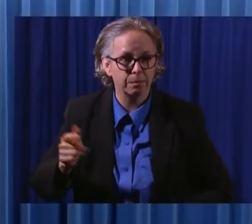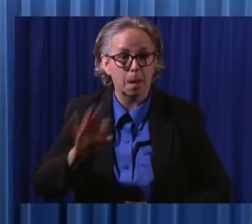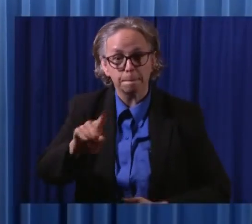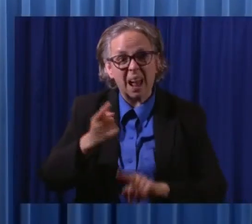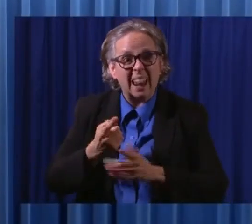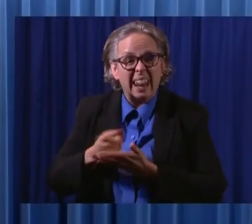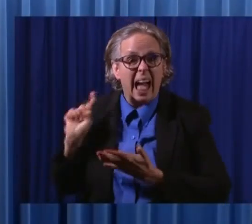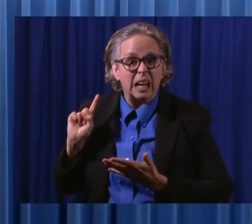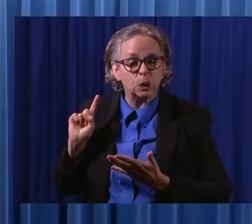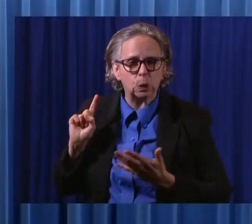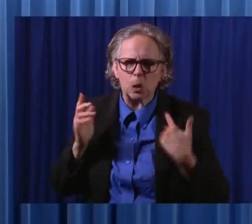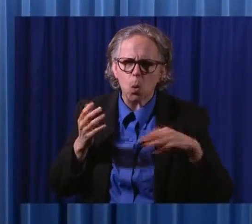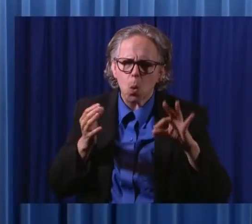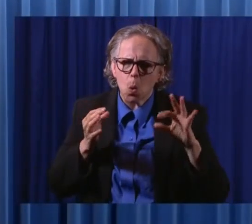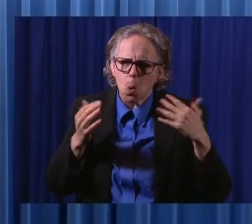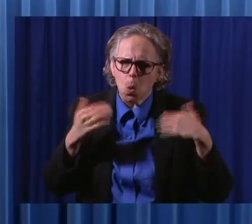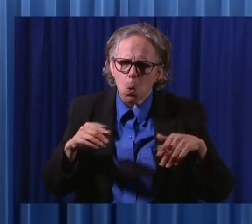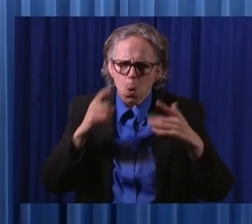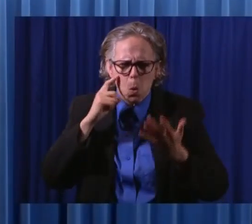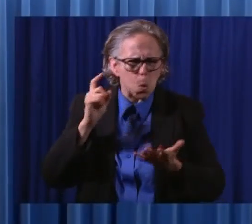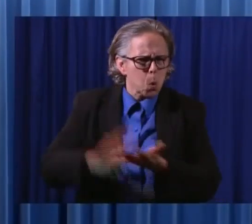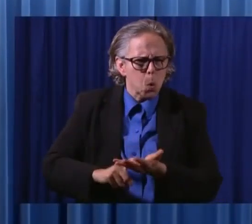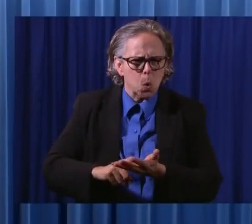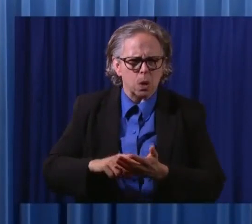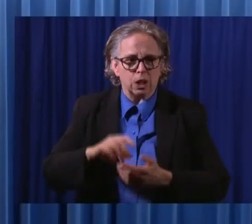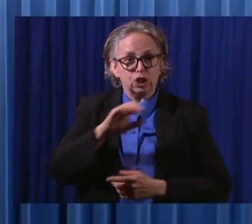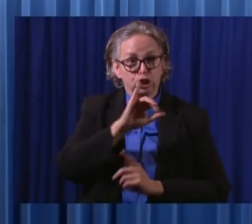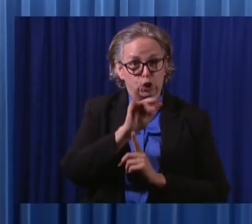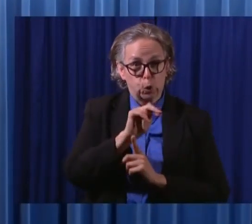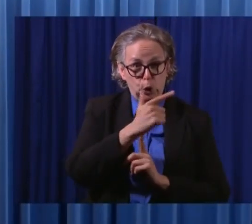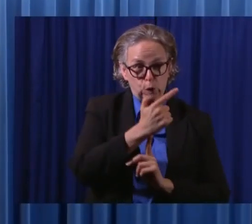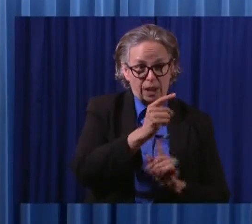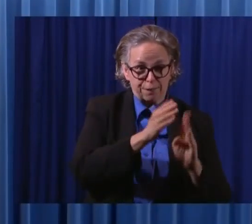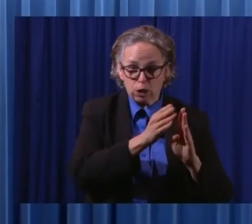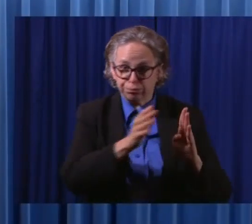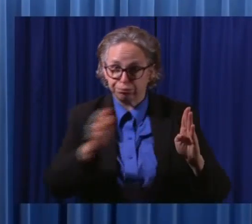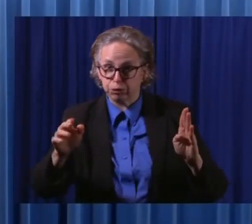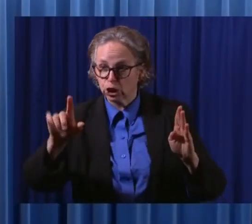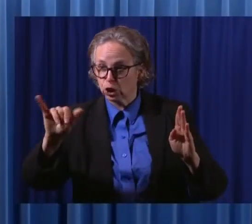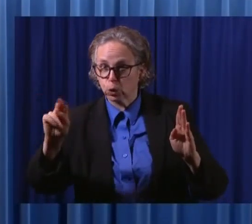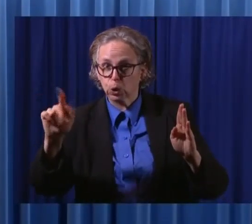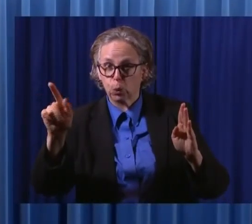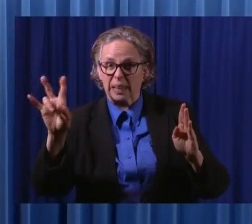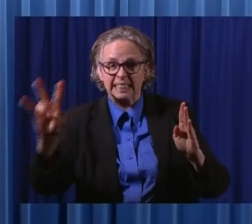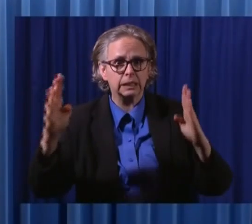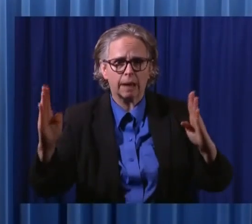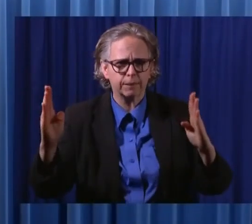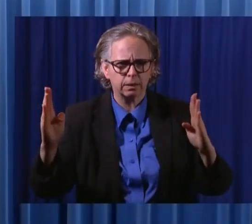THE HOSPITAL AND, LAST WEEK IS A SIGNIFICANT WEEK FROM JUNE 21